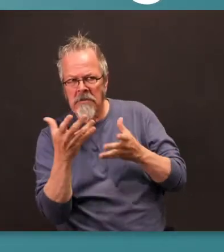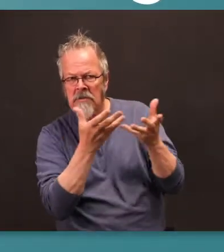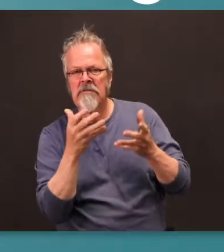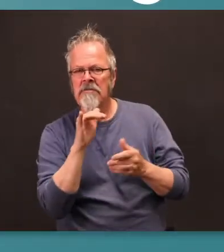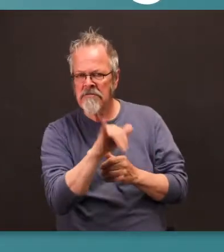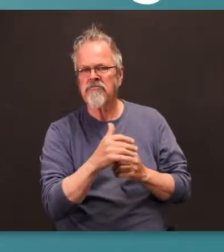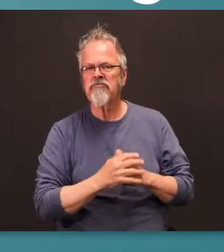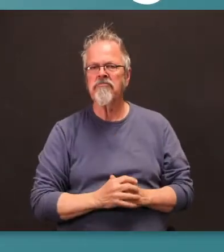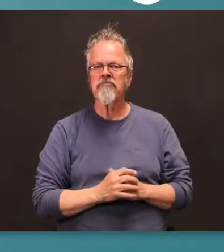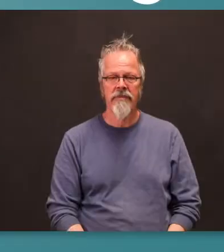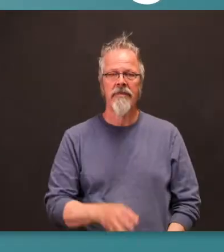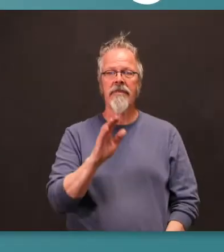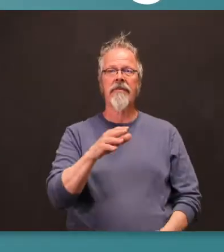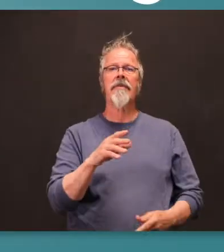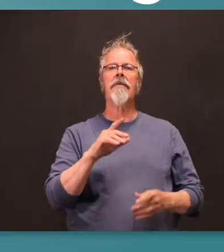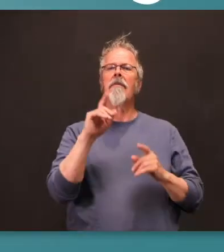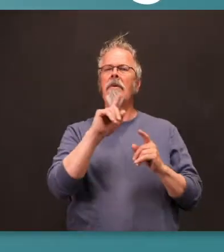Where do you go for information on self-advocacy?